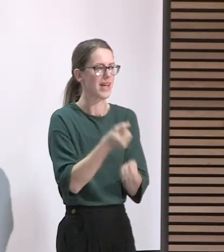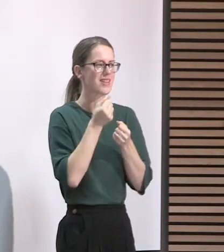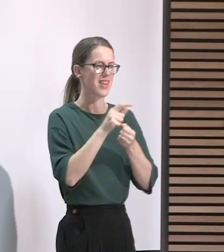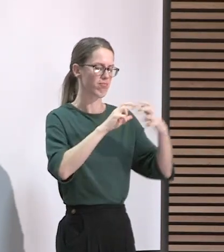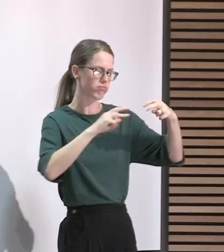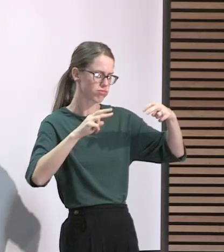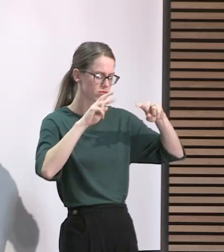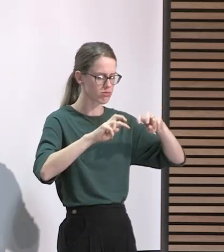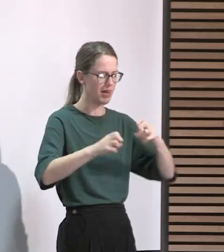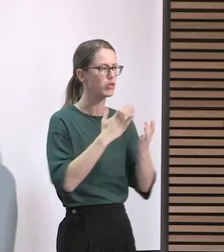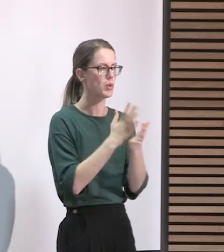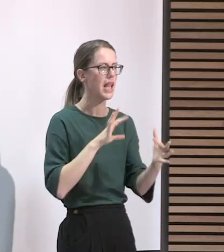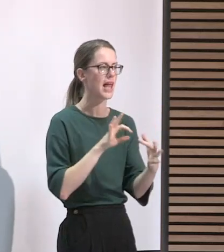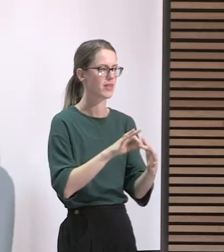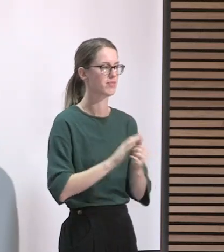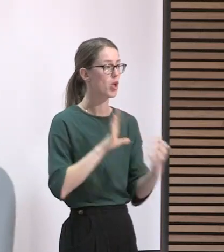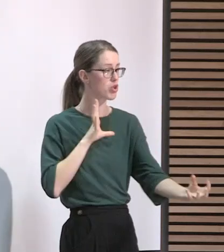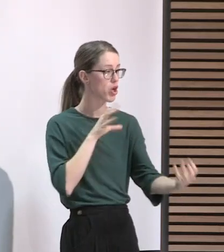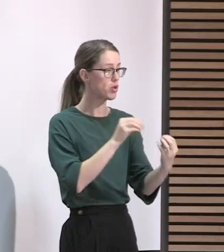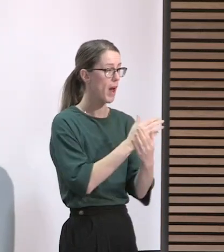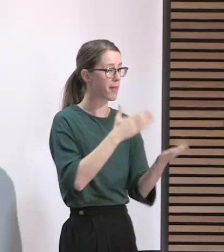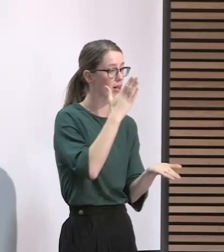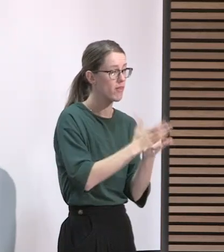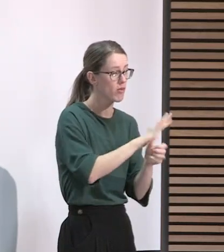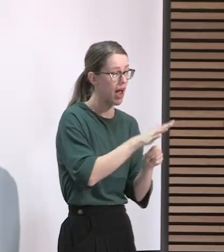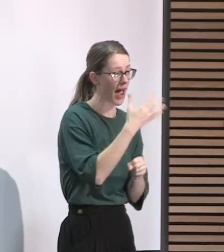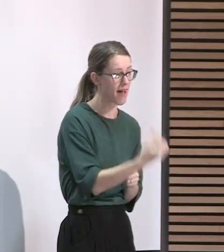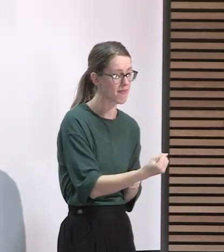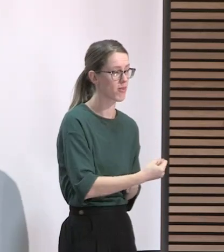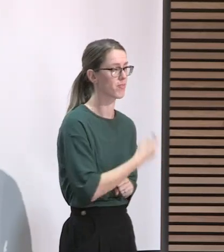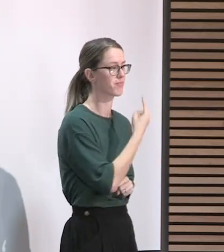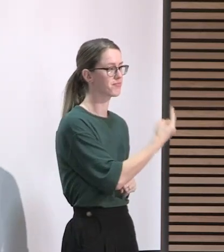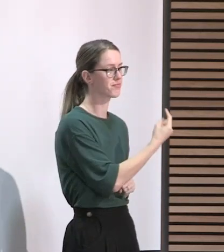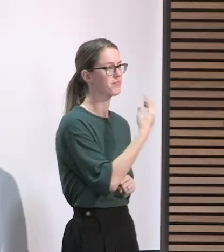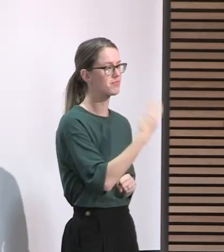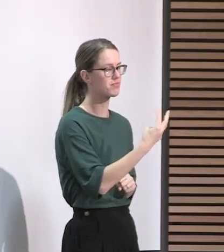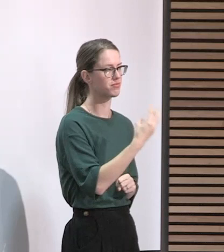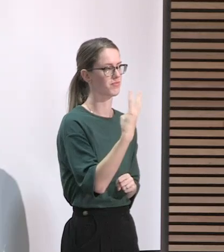sequencing is underway on that case and on the other new ones, we will also get the